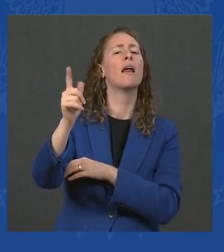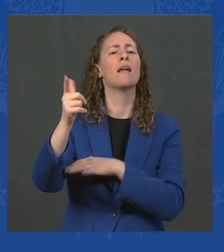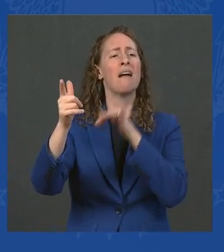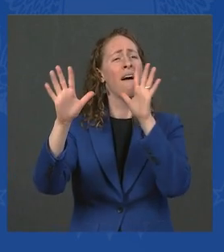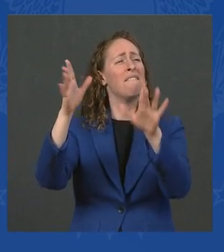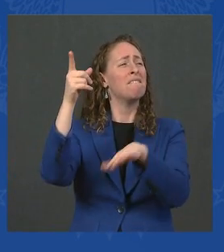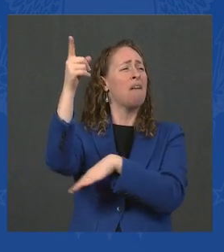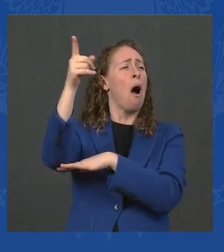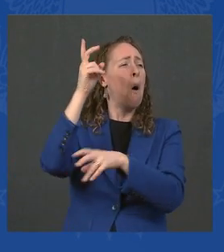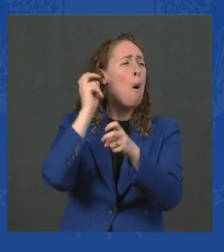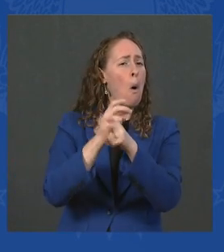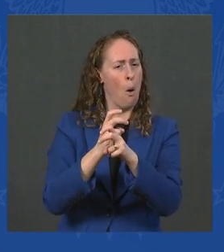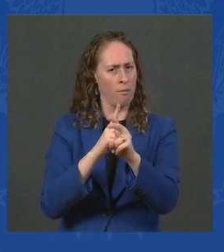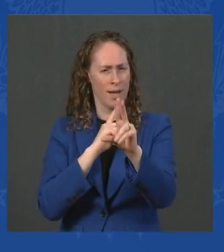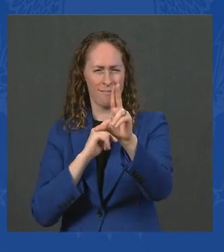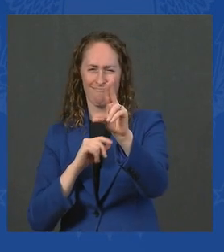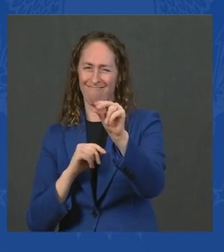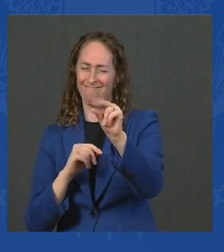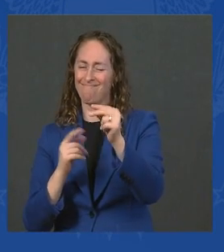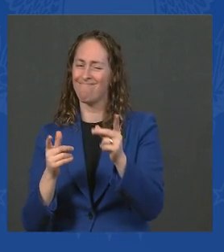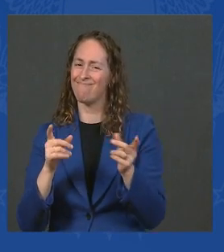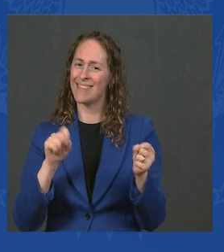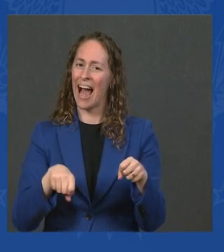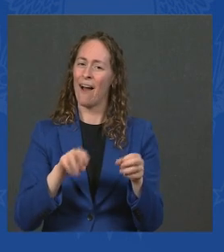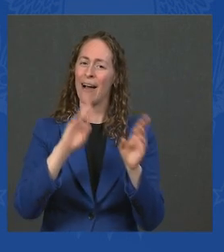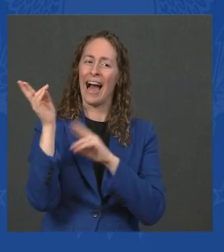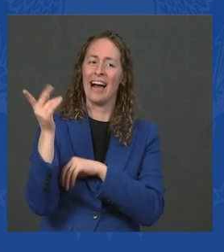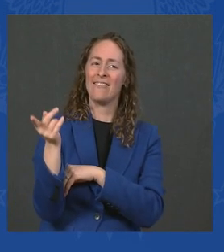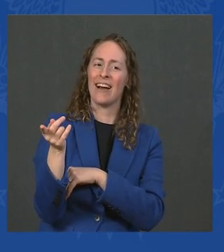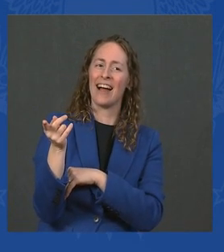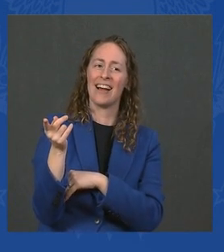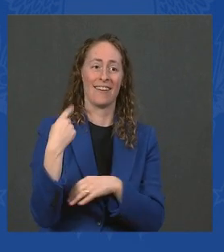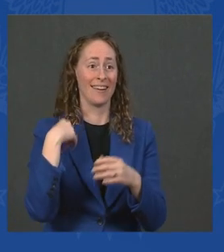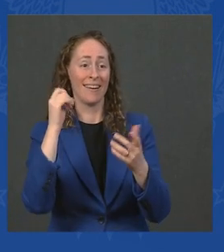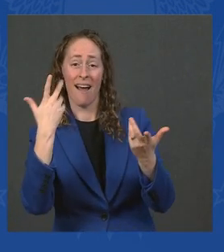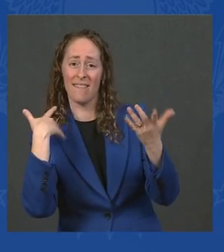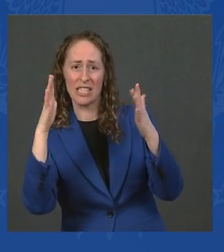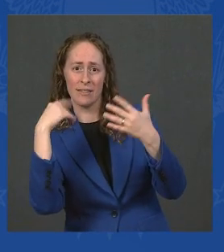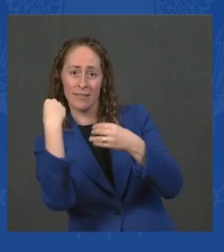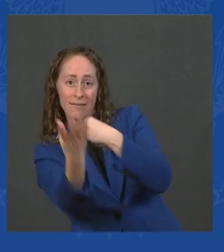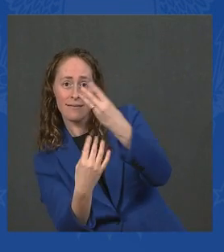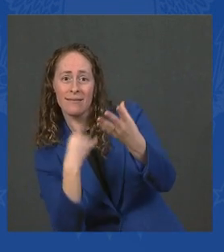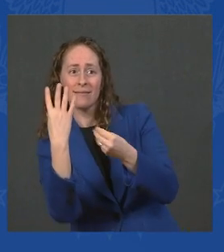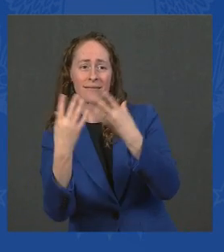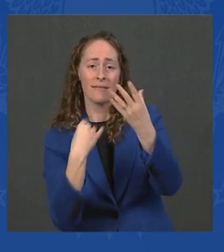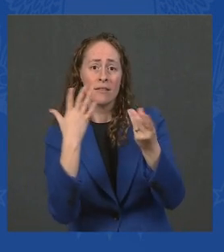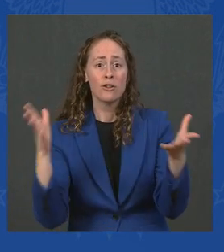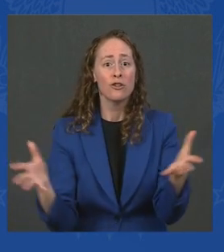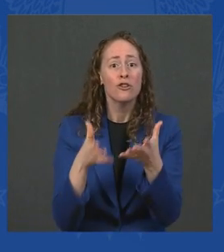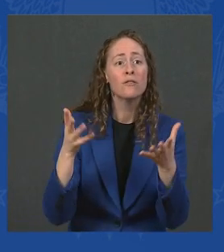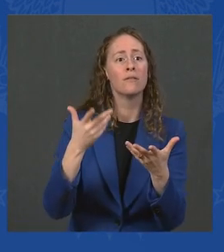You know, we're giving prizes and incentives to encourage children and families to get the shots. And, look, their efforts are working: